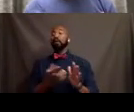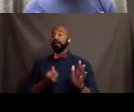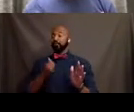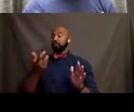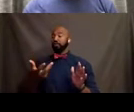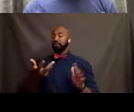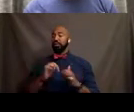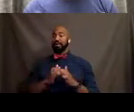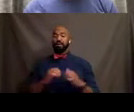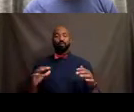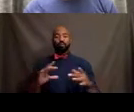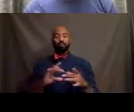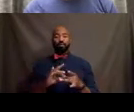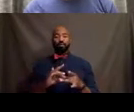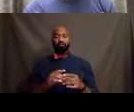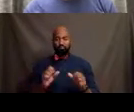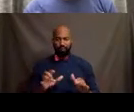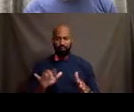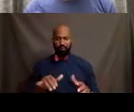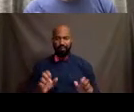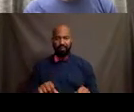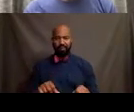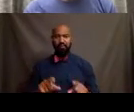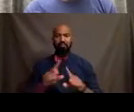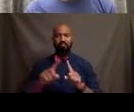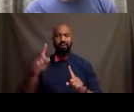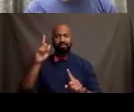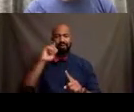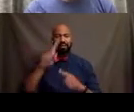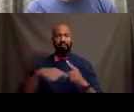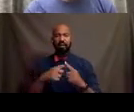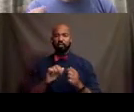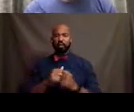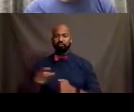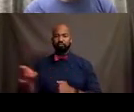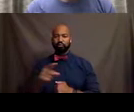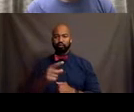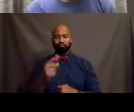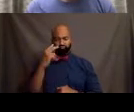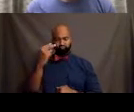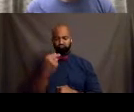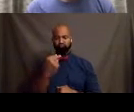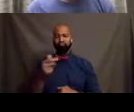as I've mentioned, where do you see yourself on the continuum of expression?